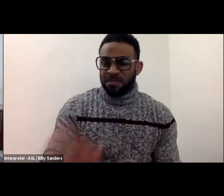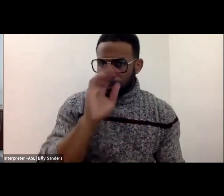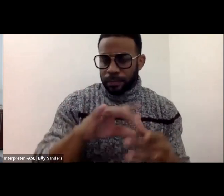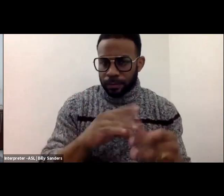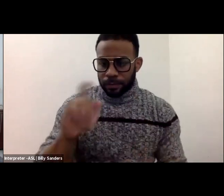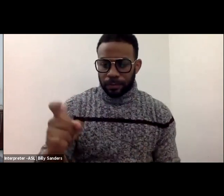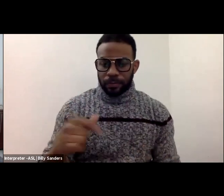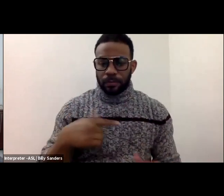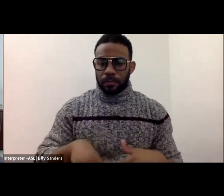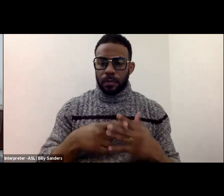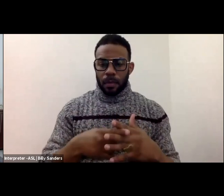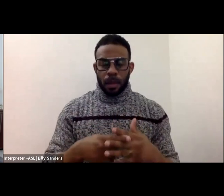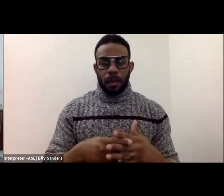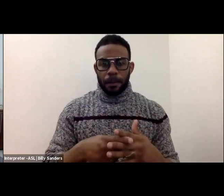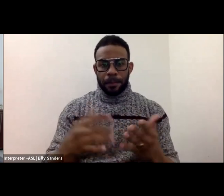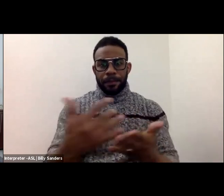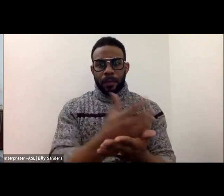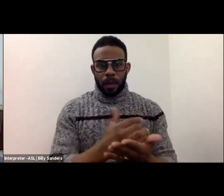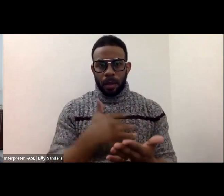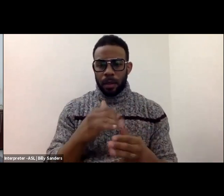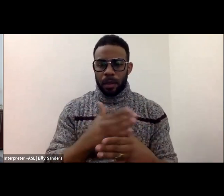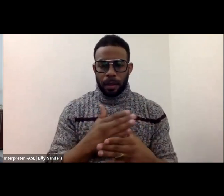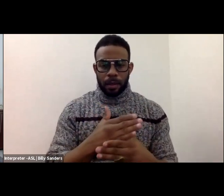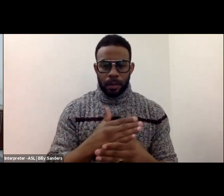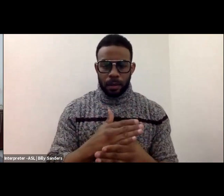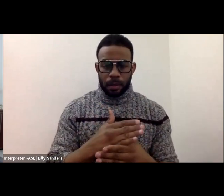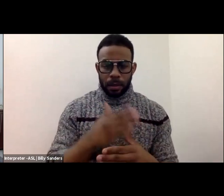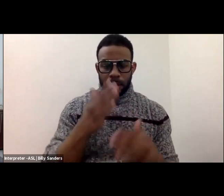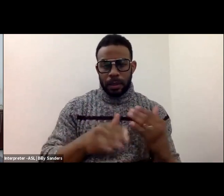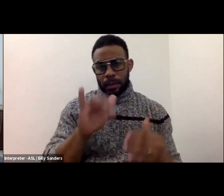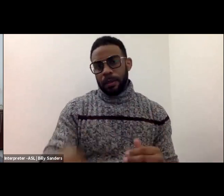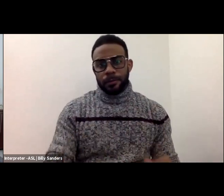box and I will begin collecting them so I can share at the end of the discussion and